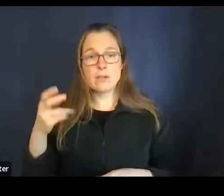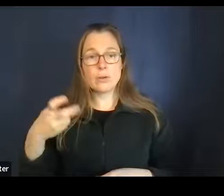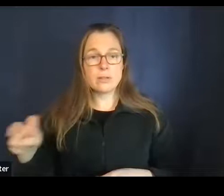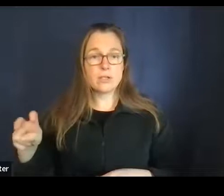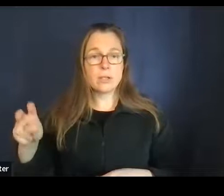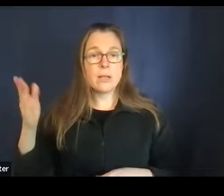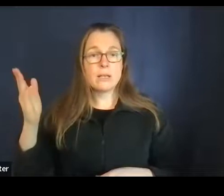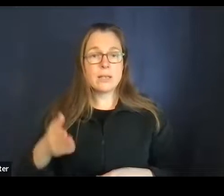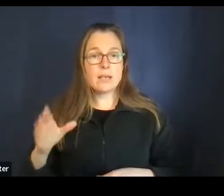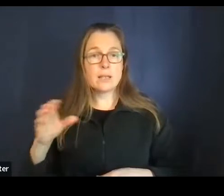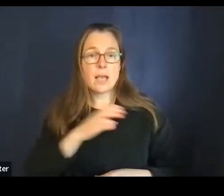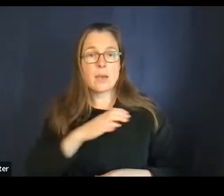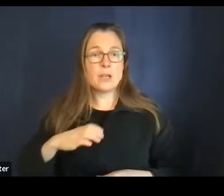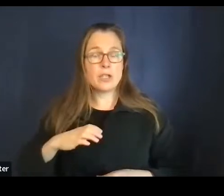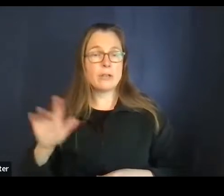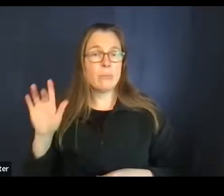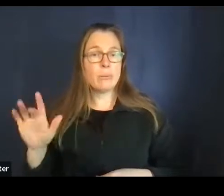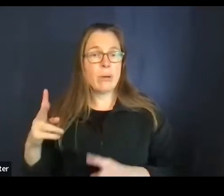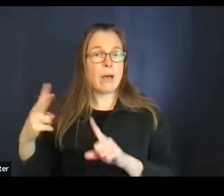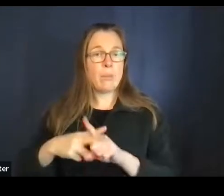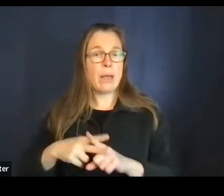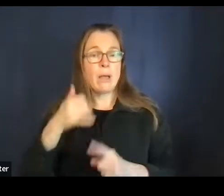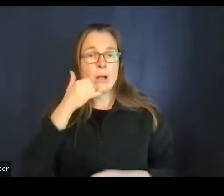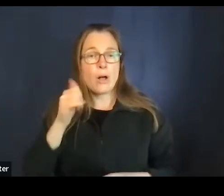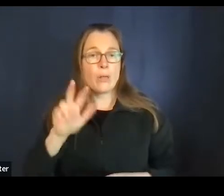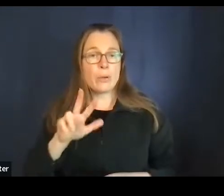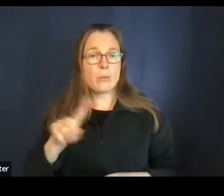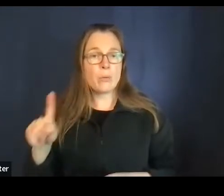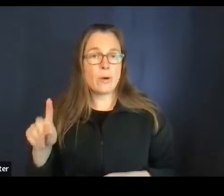There's a little apply button or simply call 311, who can help you with that application.